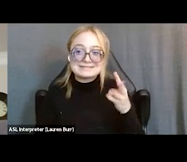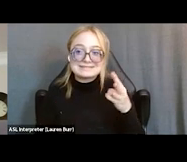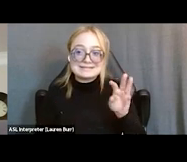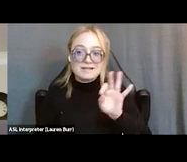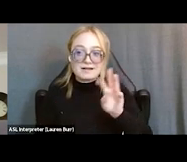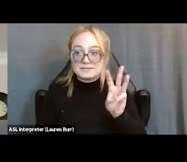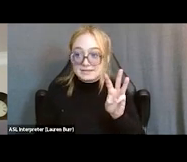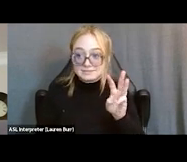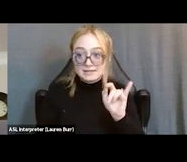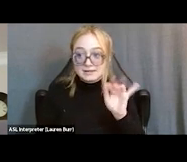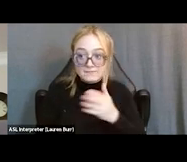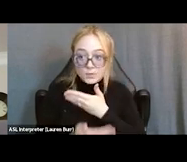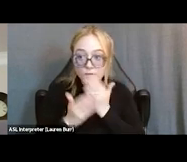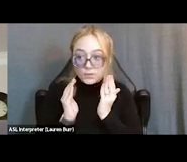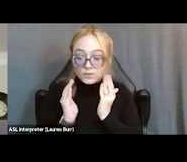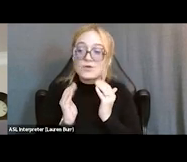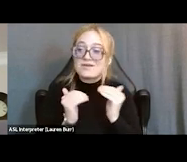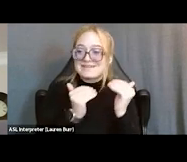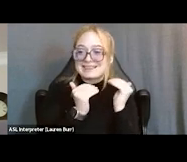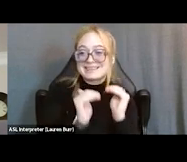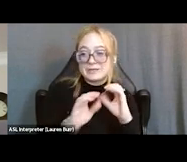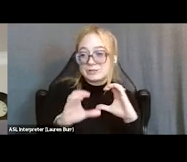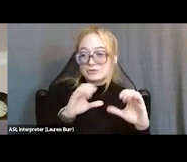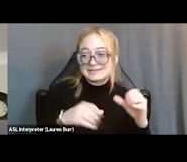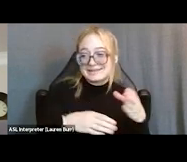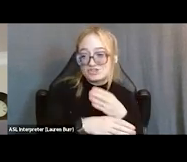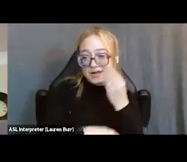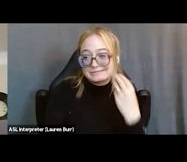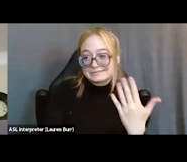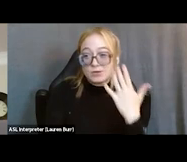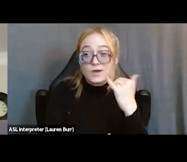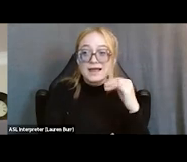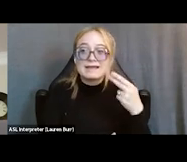we have a limited communication with, we can share with you due to HIPAA and privacy laws.